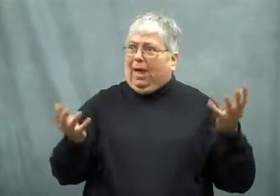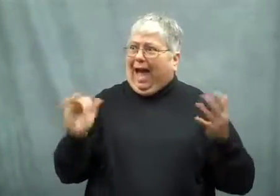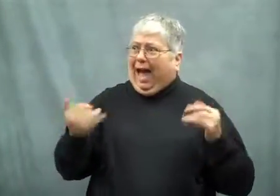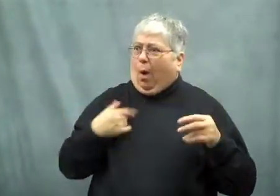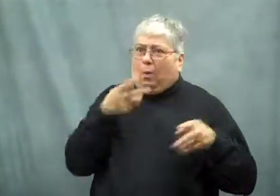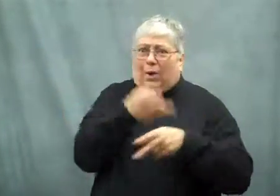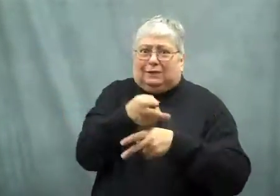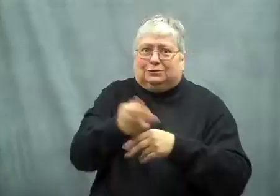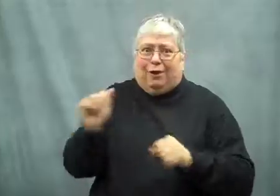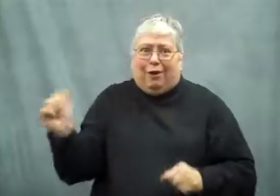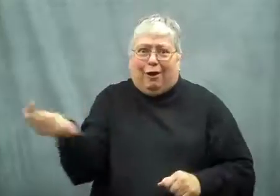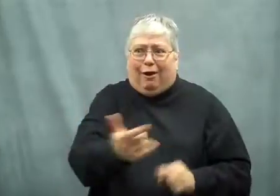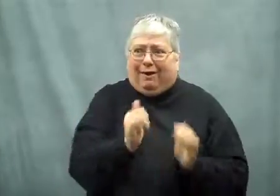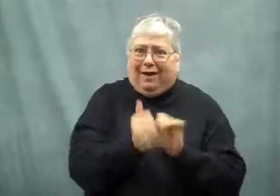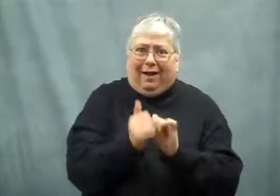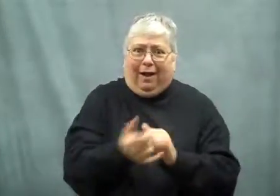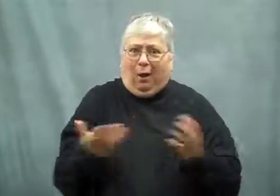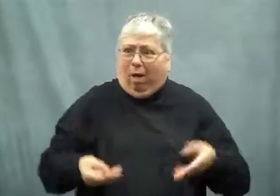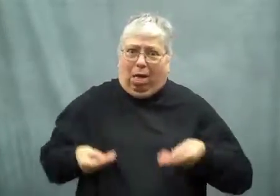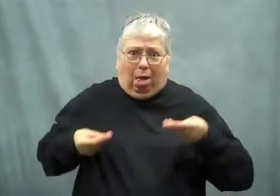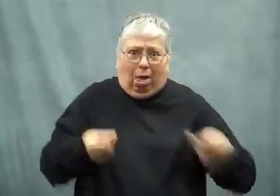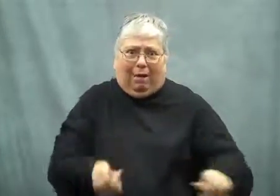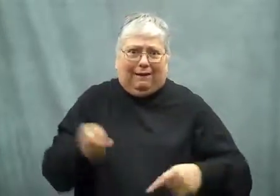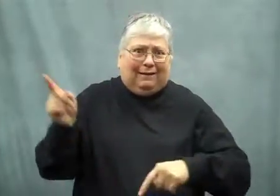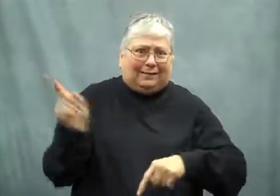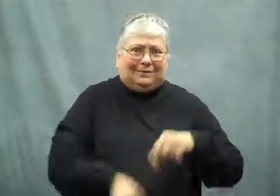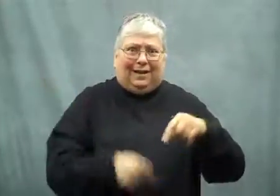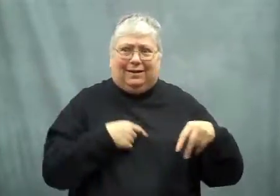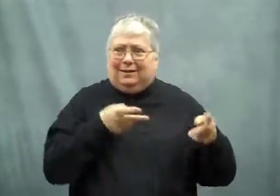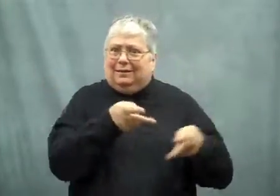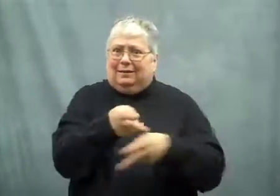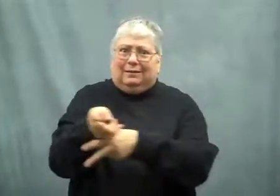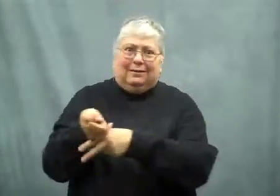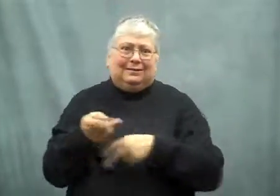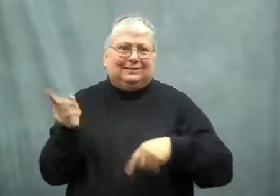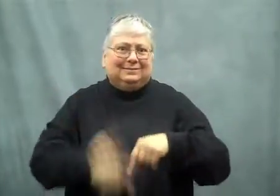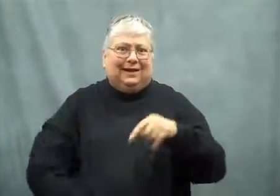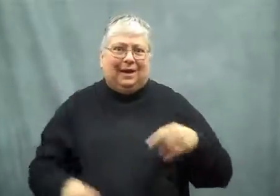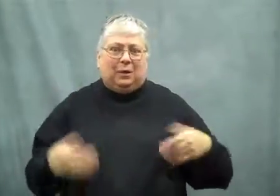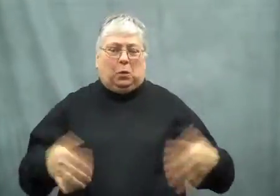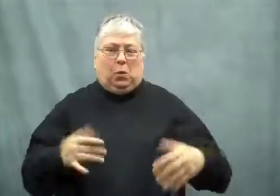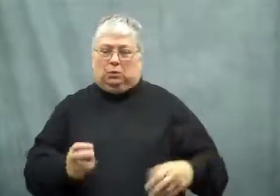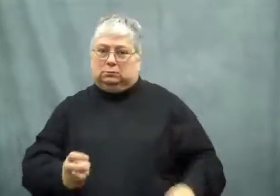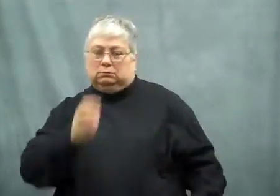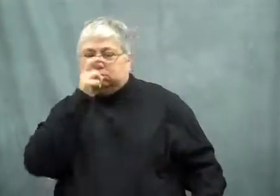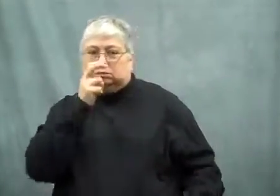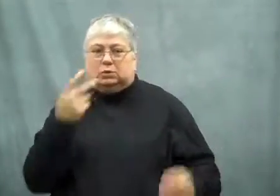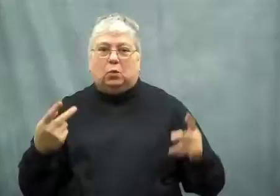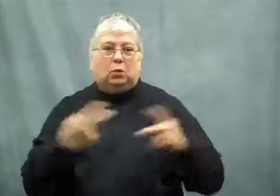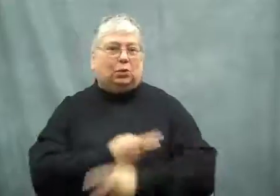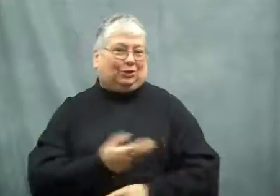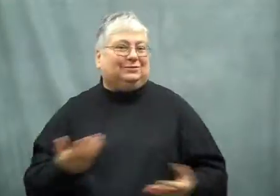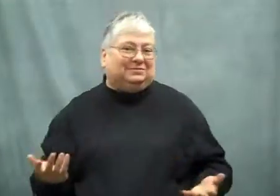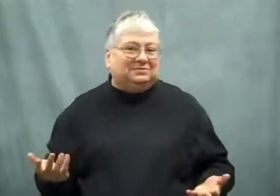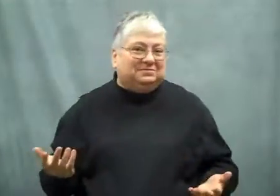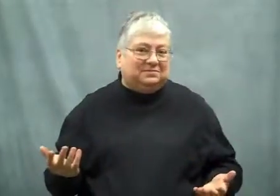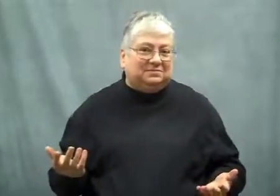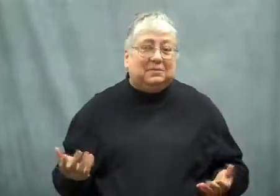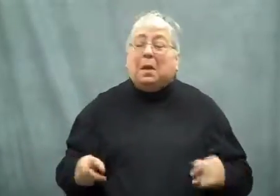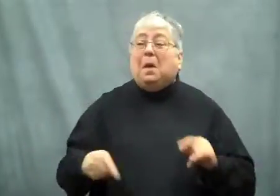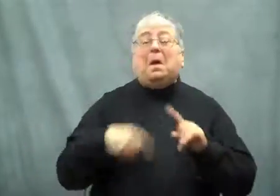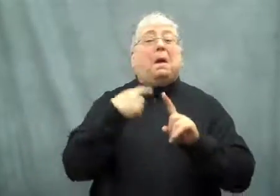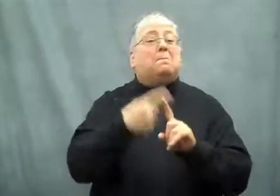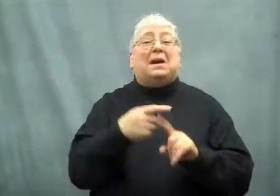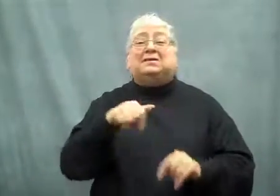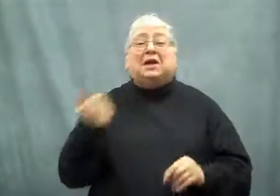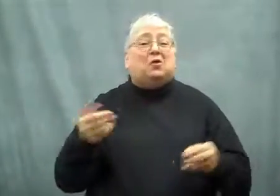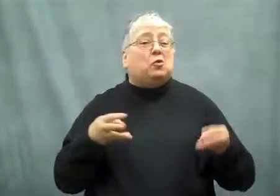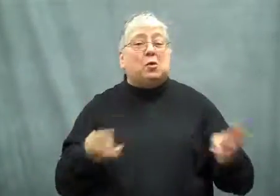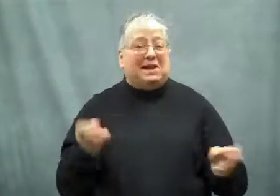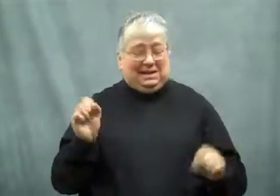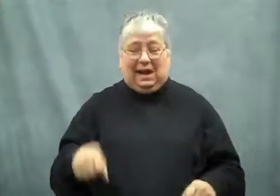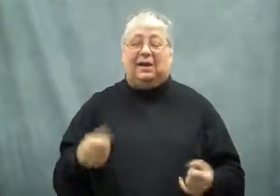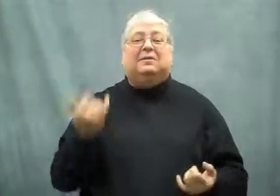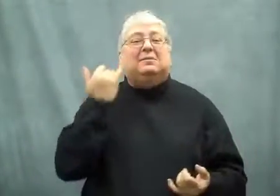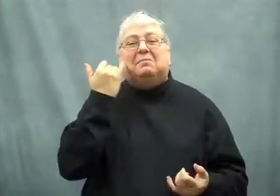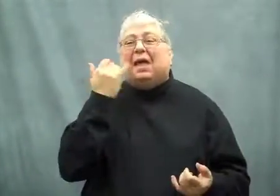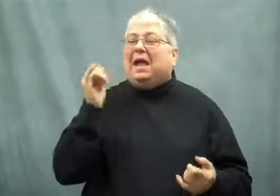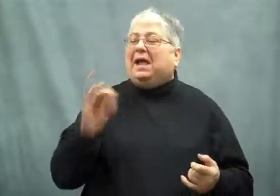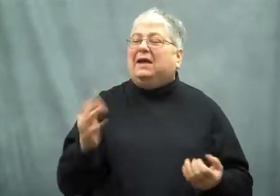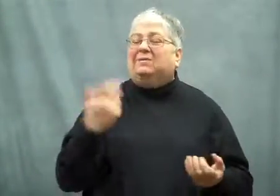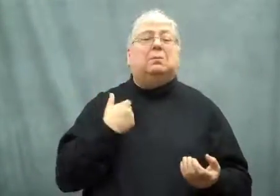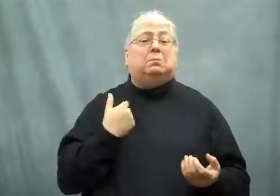How can YouTube watch everything on the site? It would be very costly to oversee this.